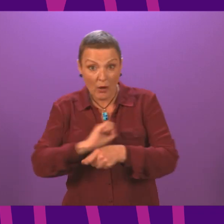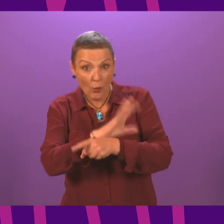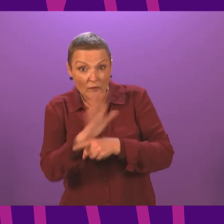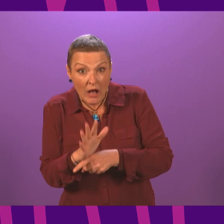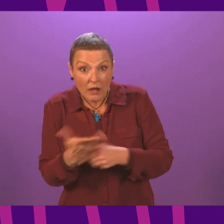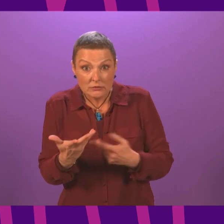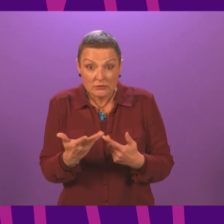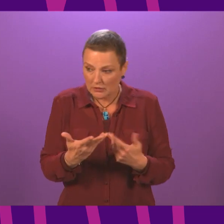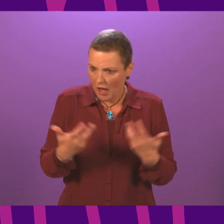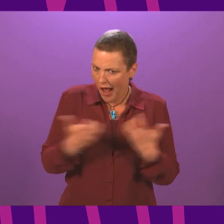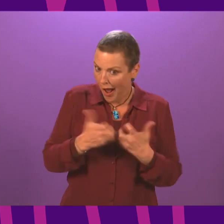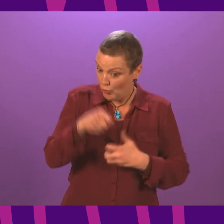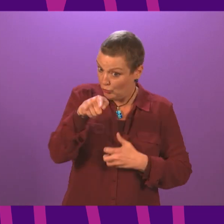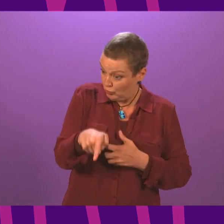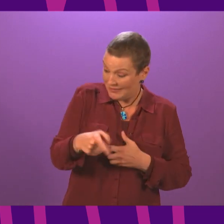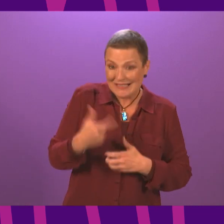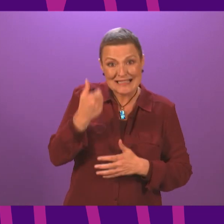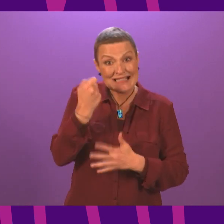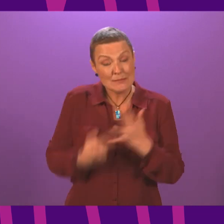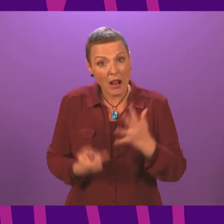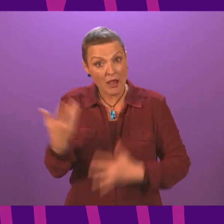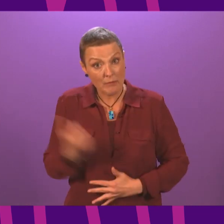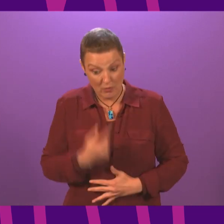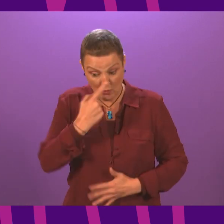the work to ensure that disability benefits are up and running, with the first of them starting